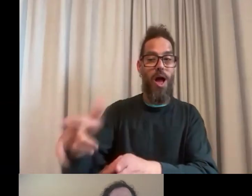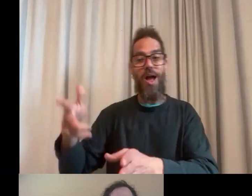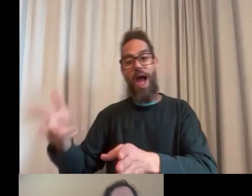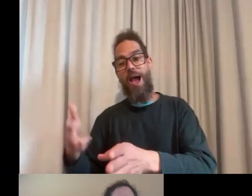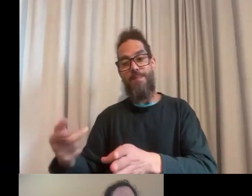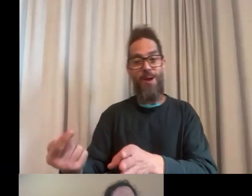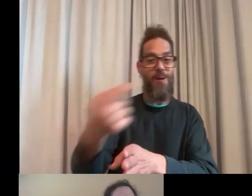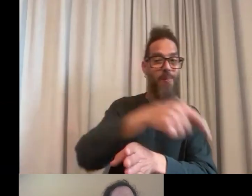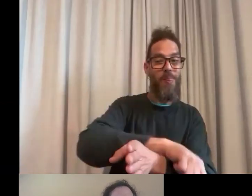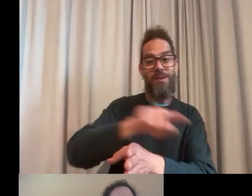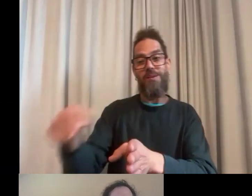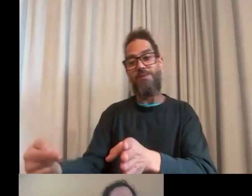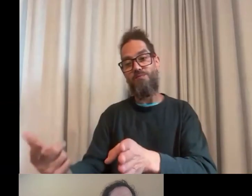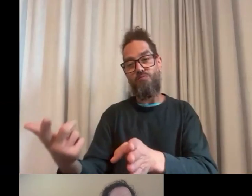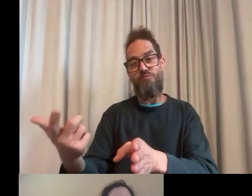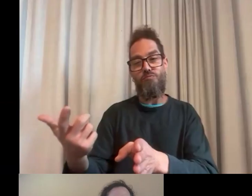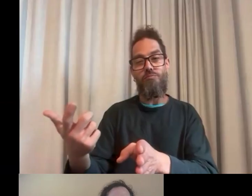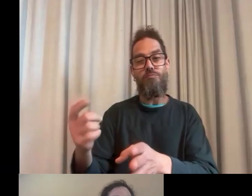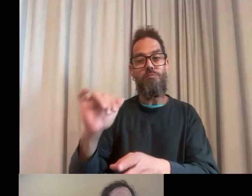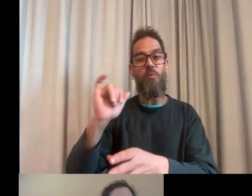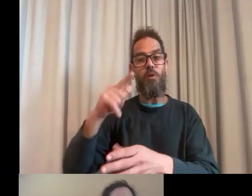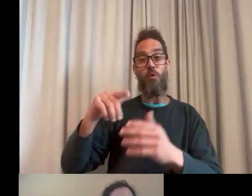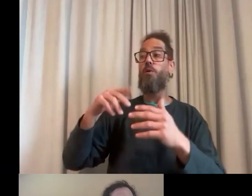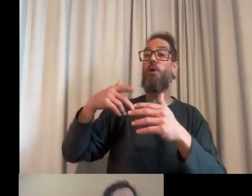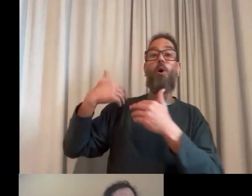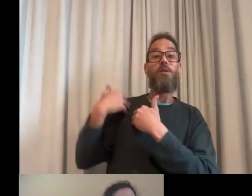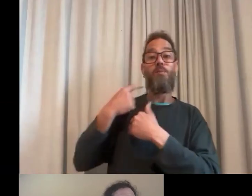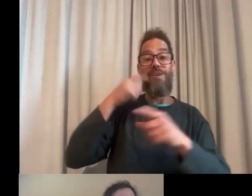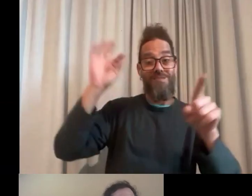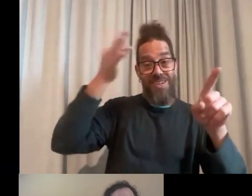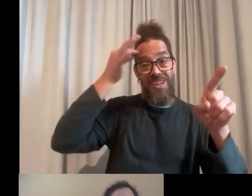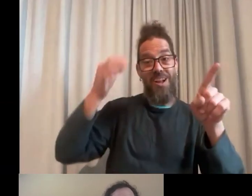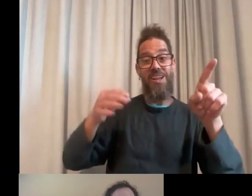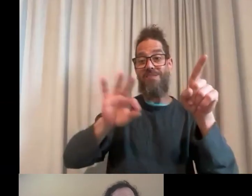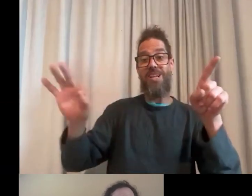you're also federally regulated, whether you're transporting people or transporting wheat.